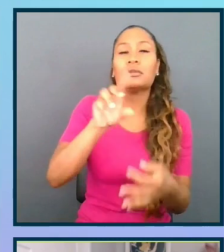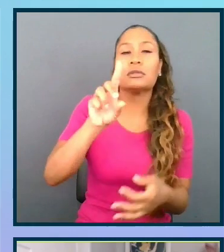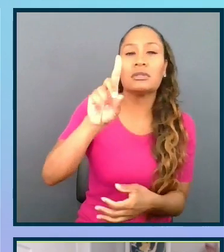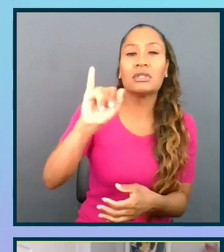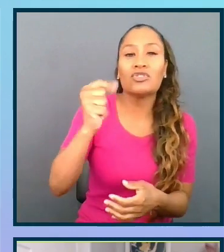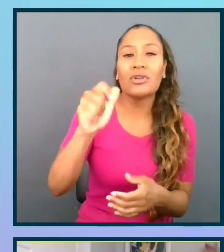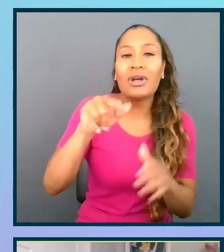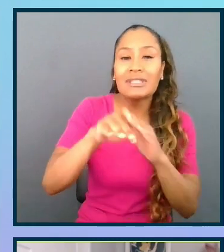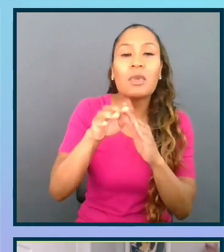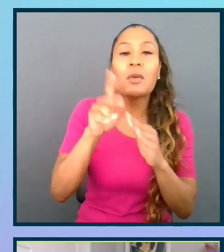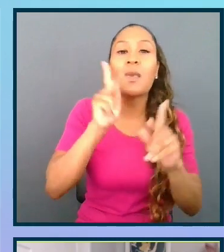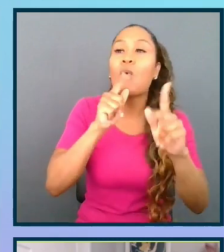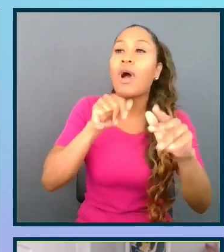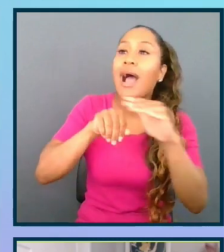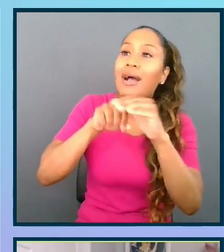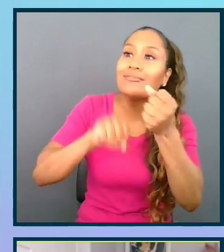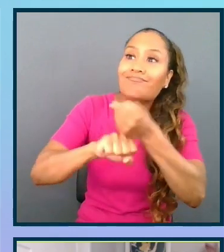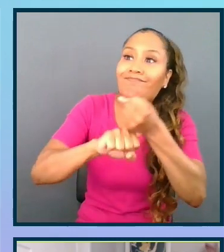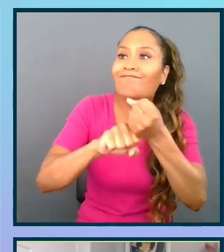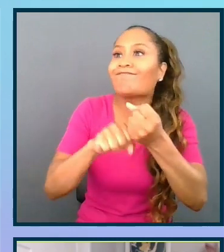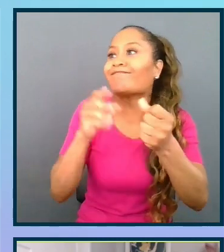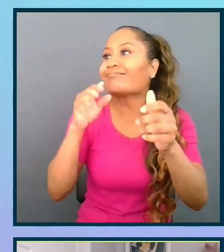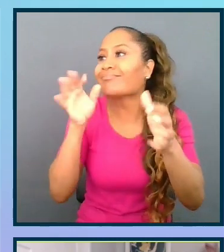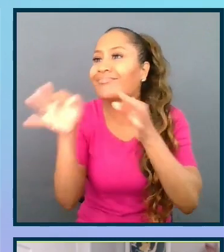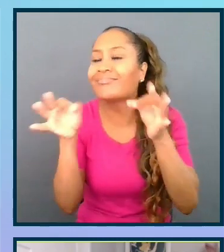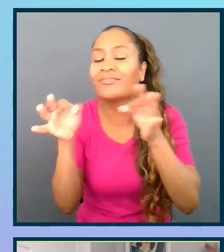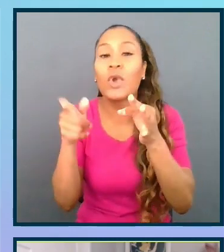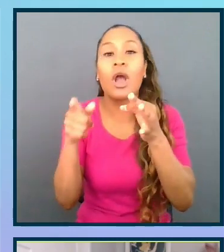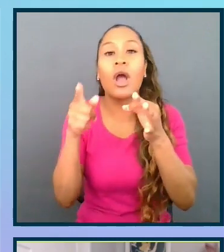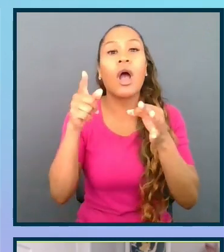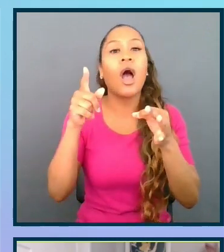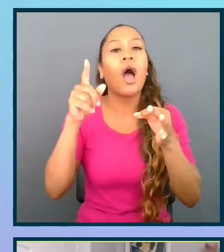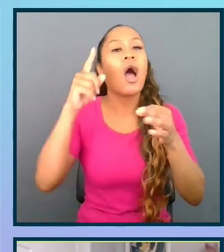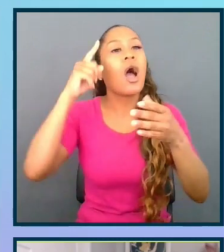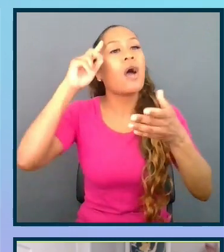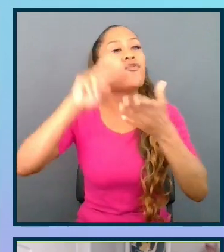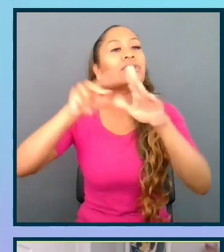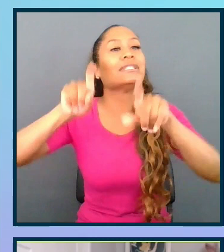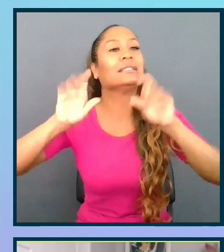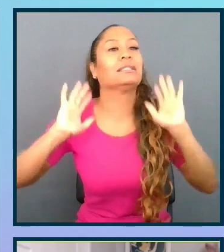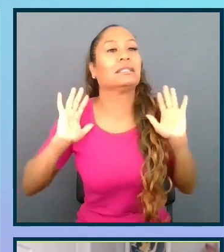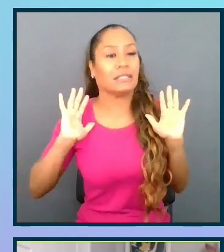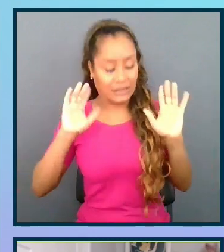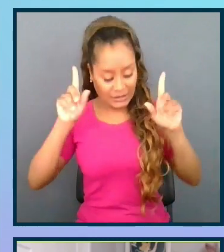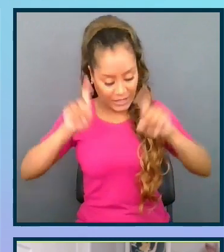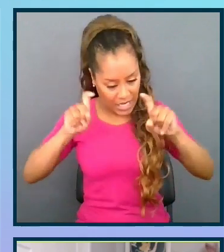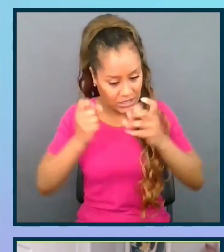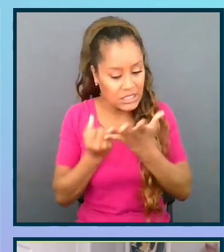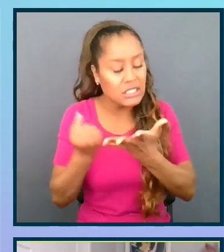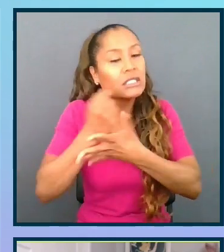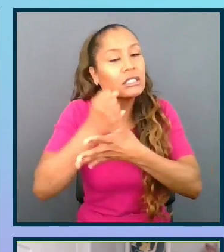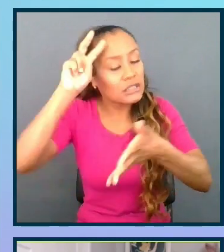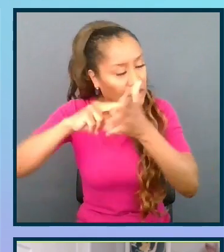accessibility was intentionally prioritized in testing first. It had to be something practical,